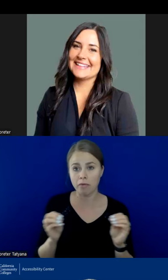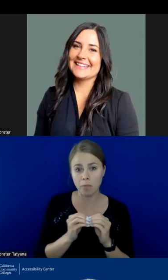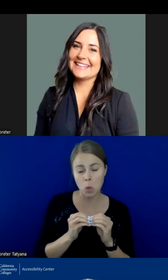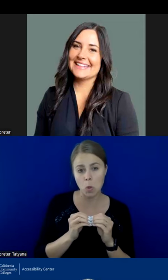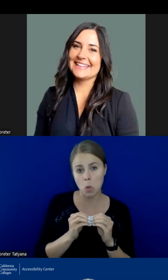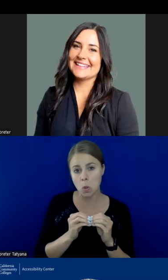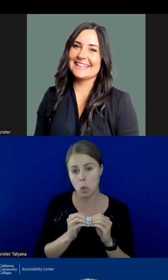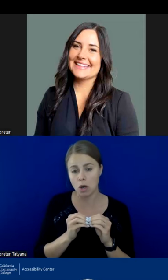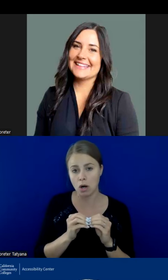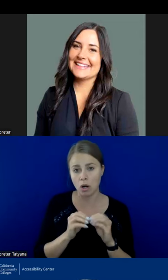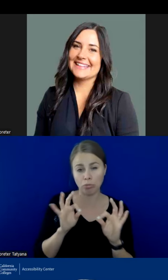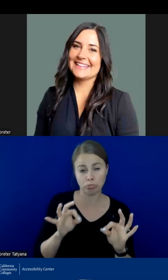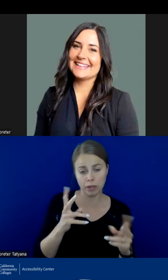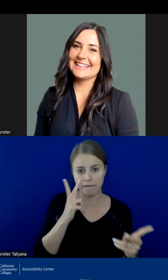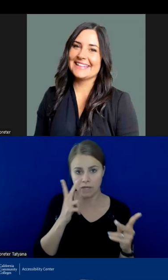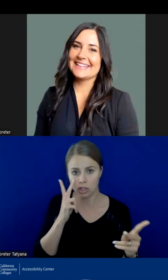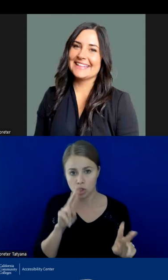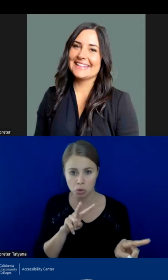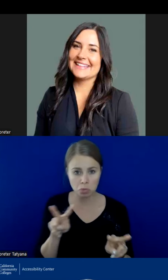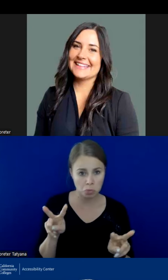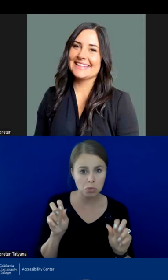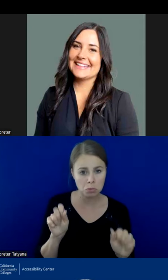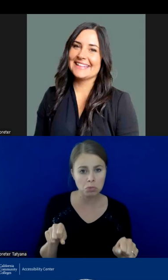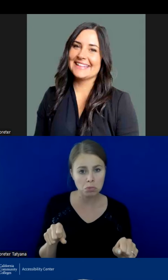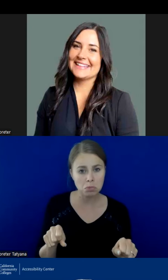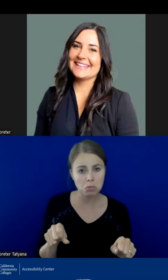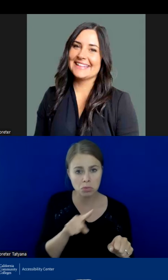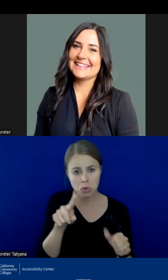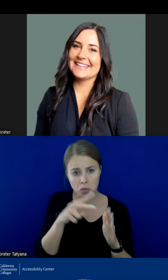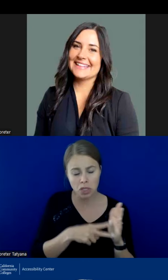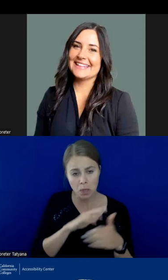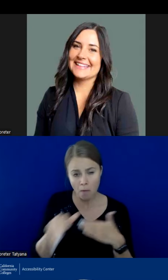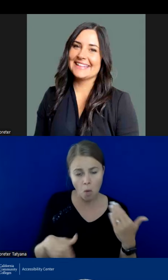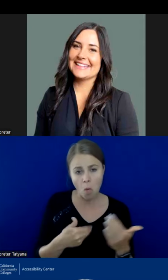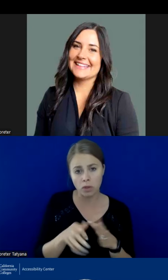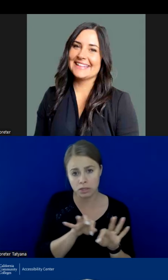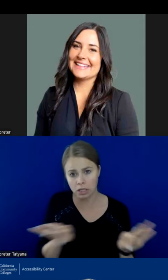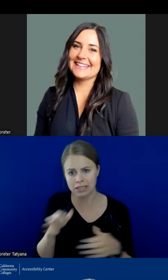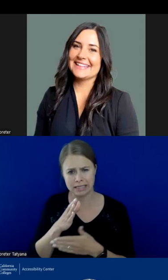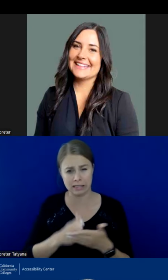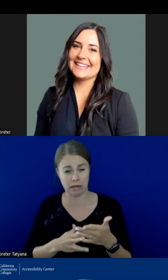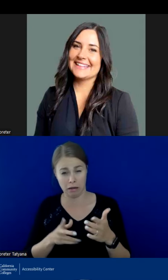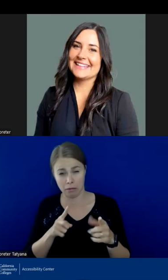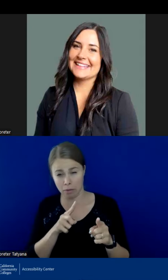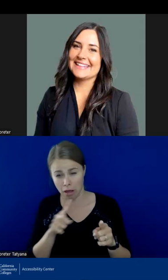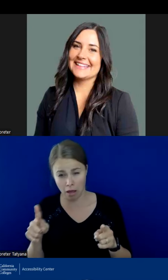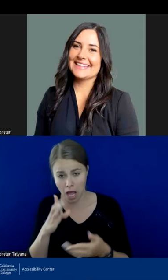so they may have a chance to read the sentence and some will stop somewhere halfway.